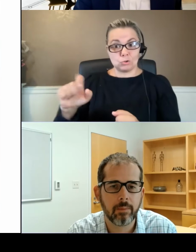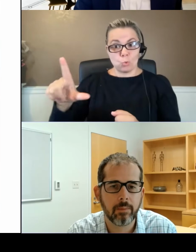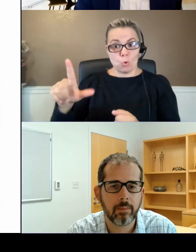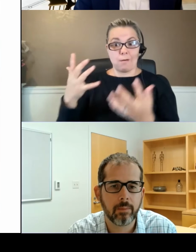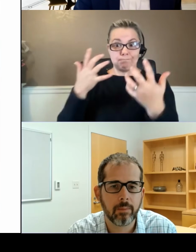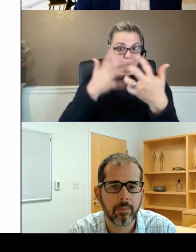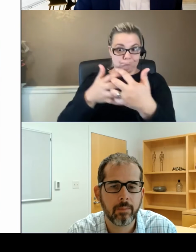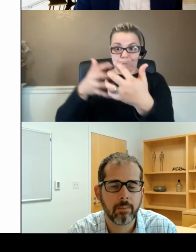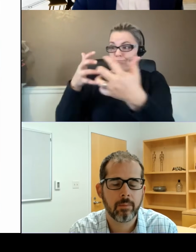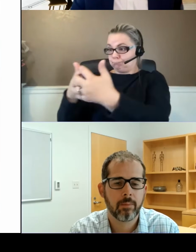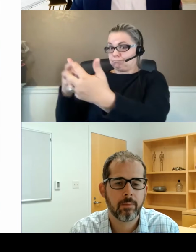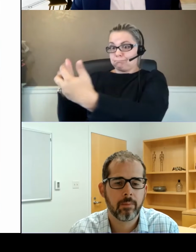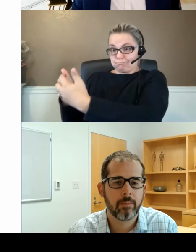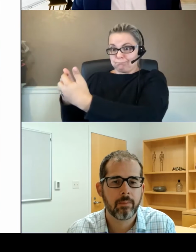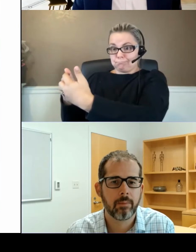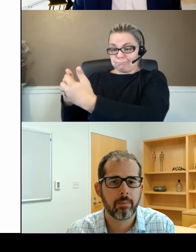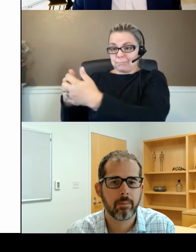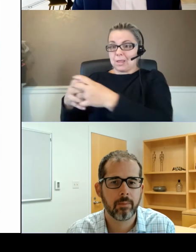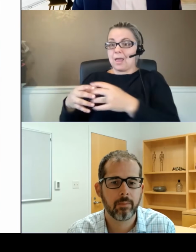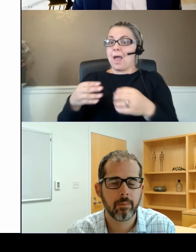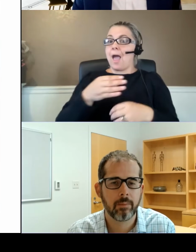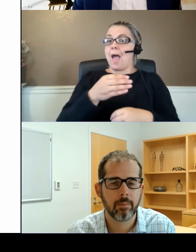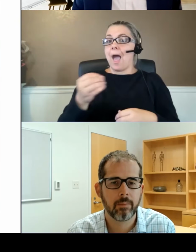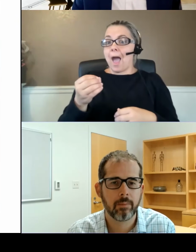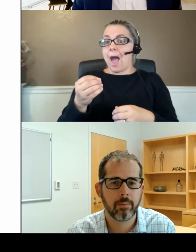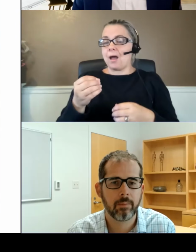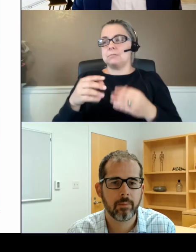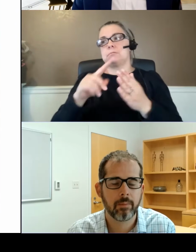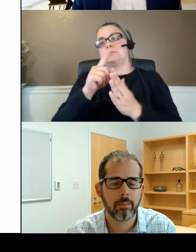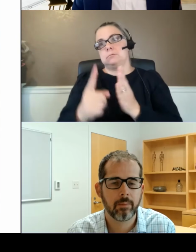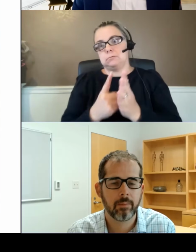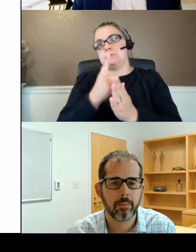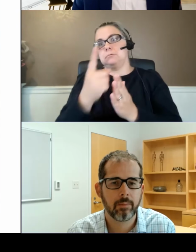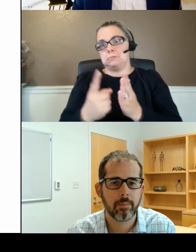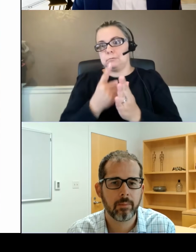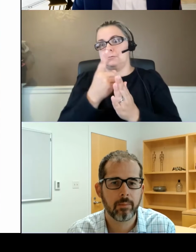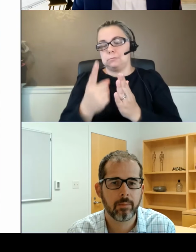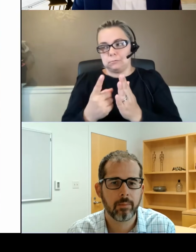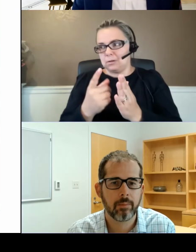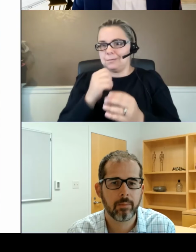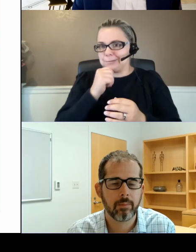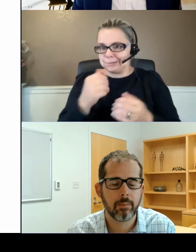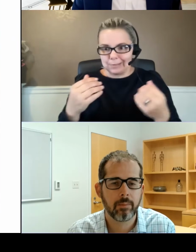and is not going to have this extra hourly cost or extra hourly time of others in the organization.